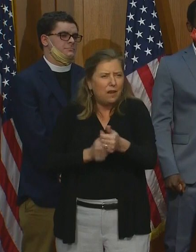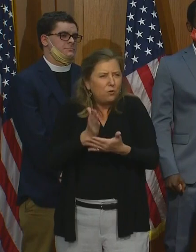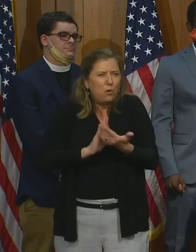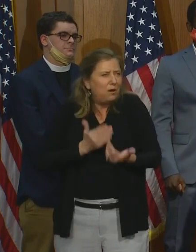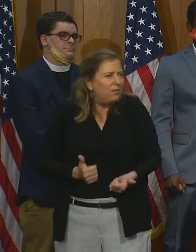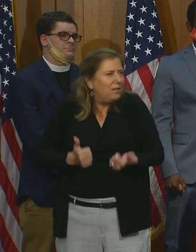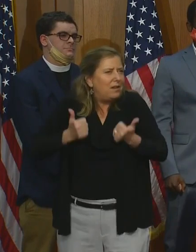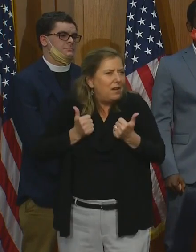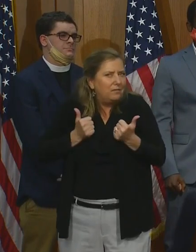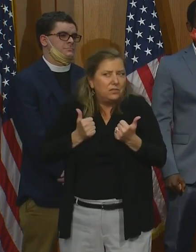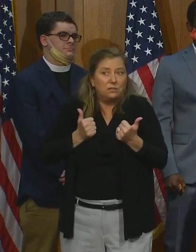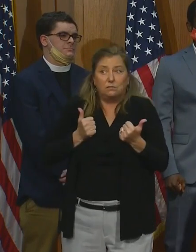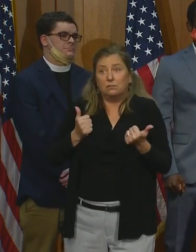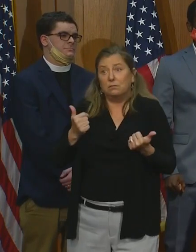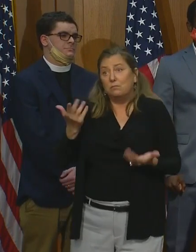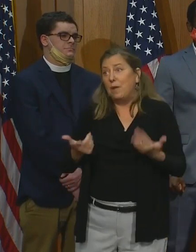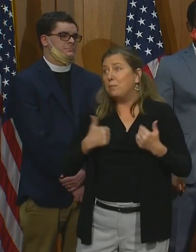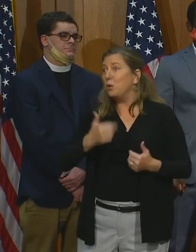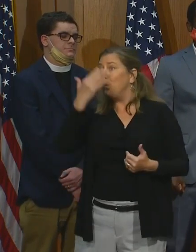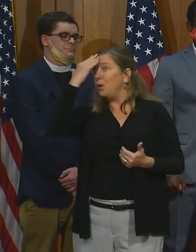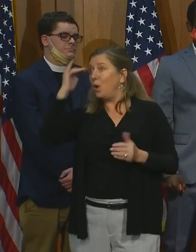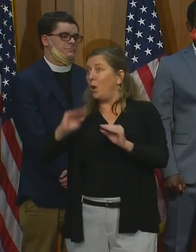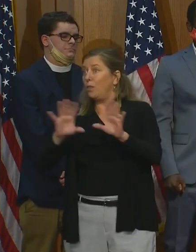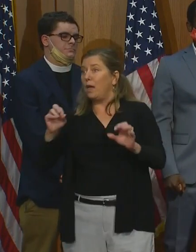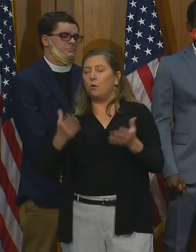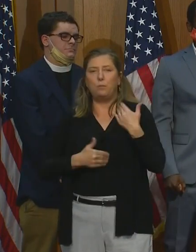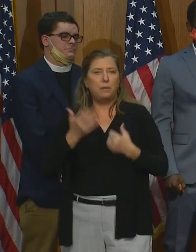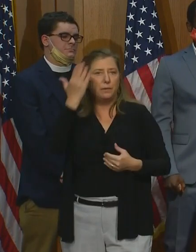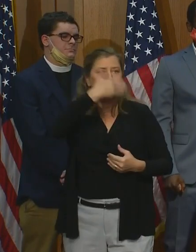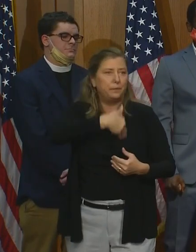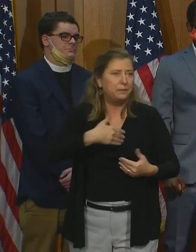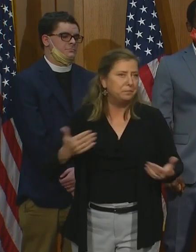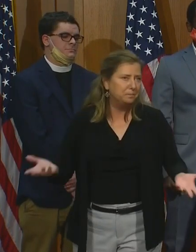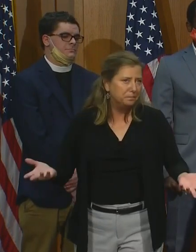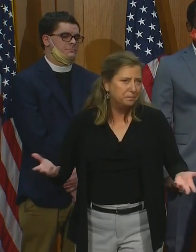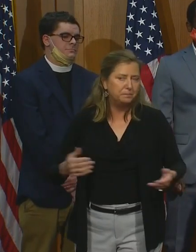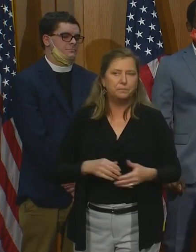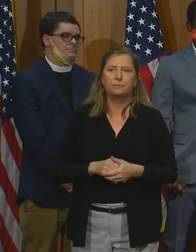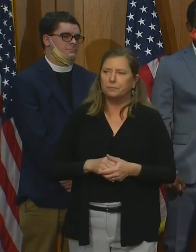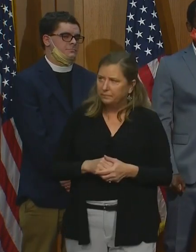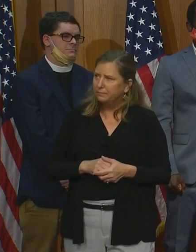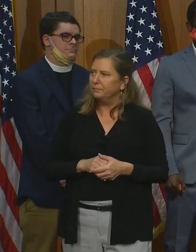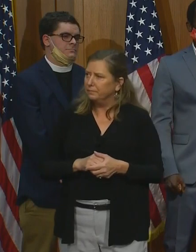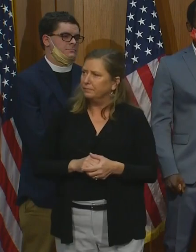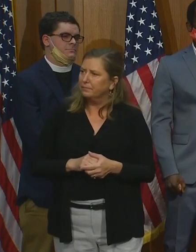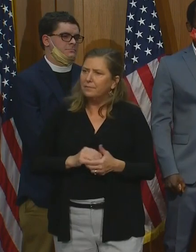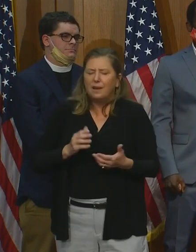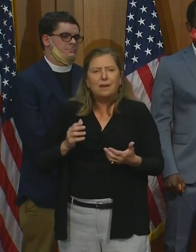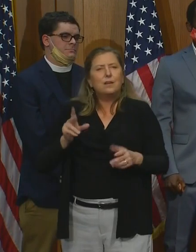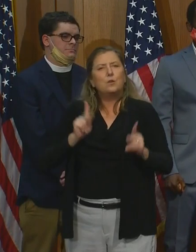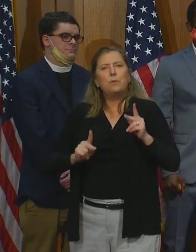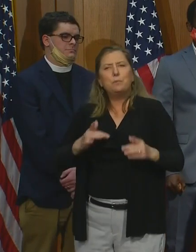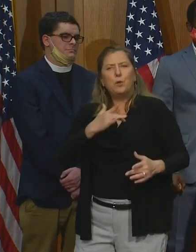EVERY ASPECT OF OUR LIVES